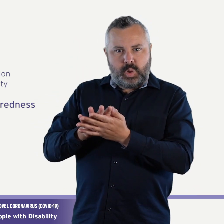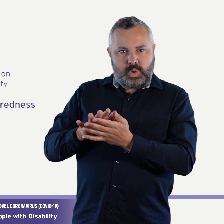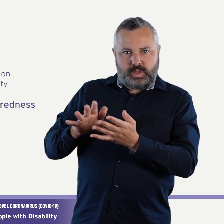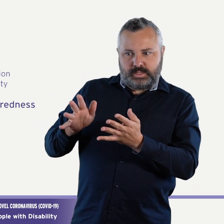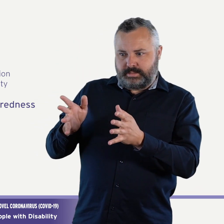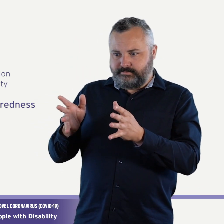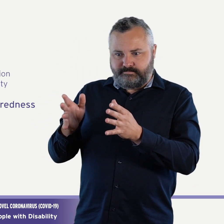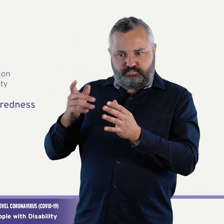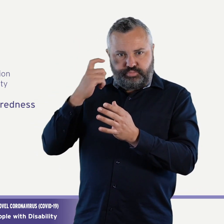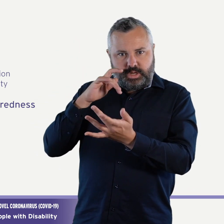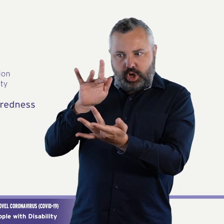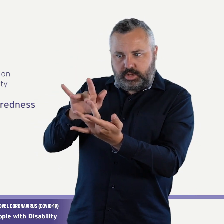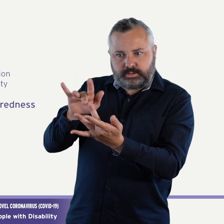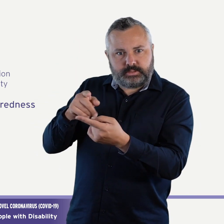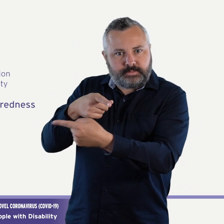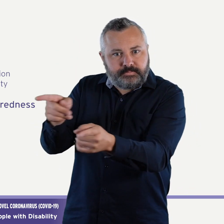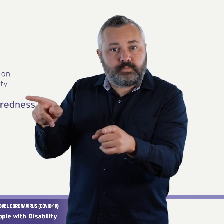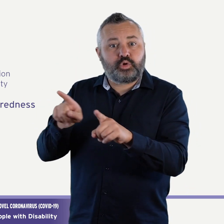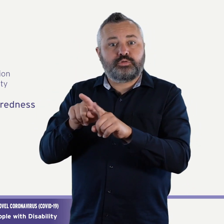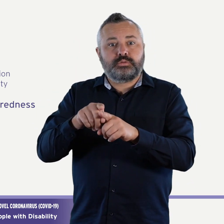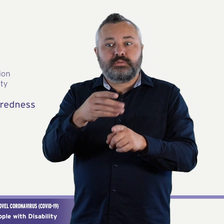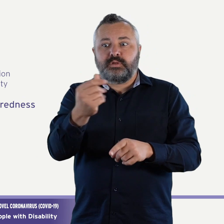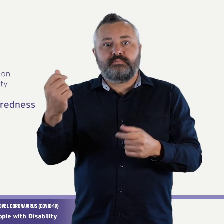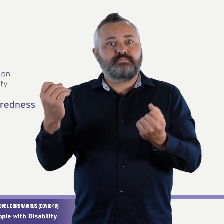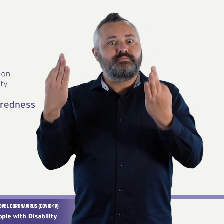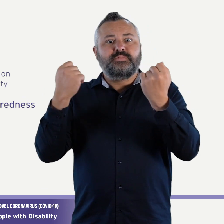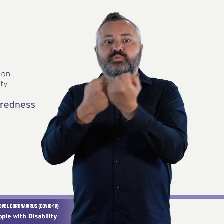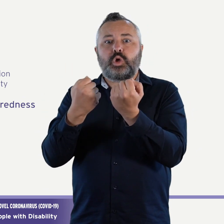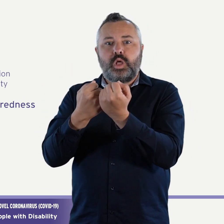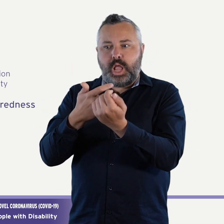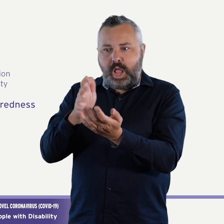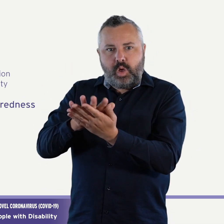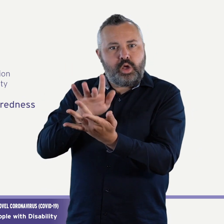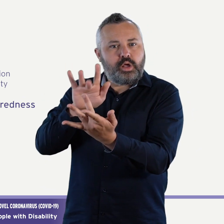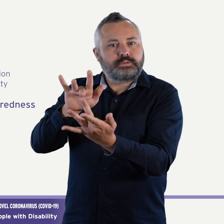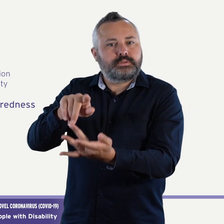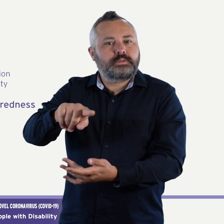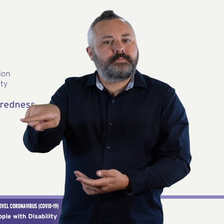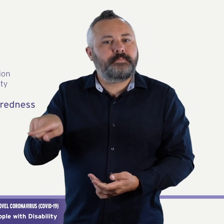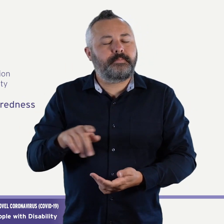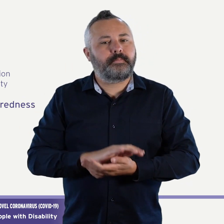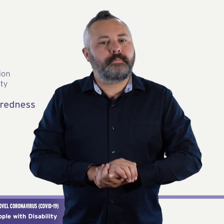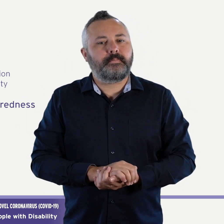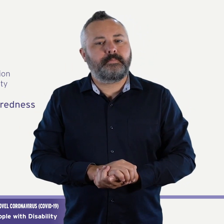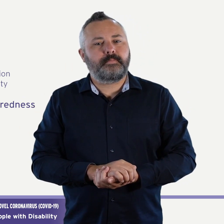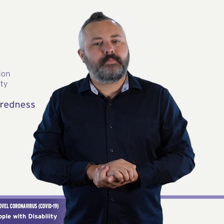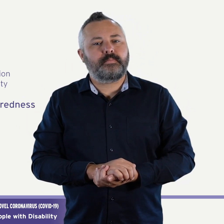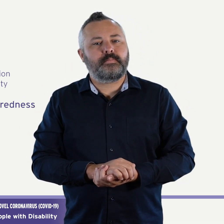or do not have networks of formal or informal supports.